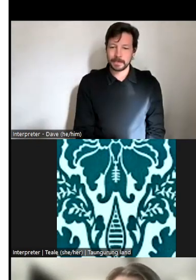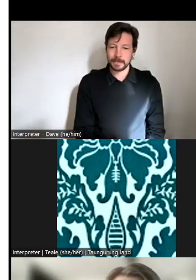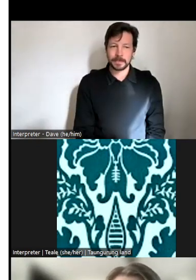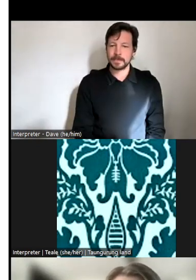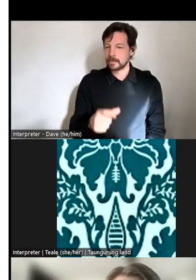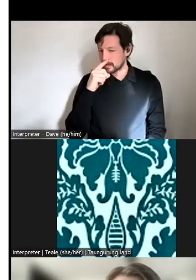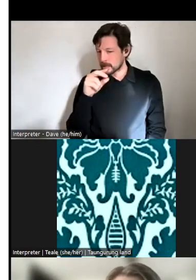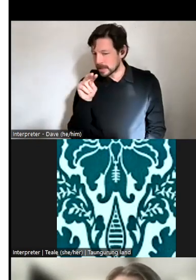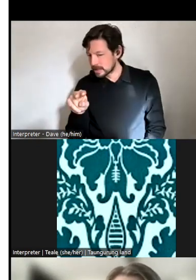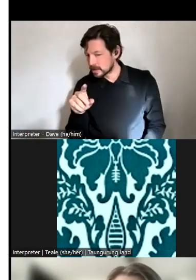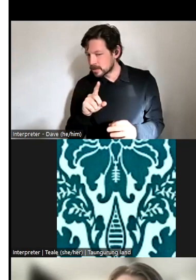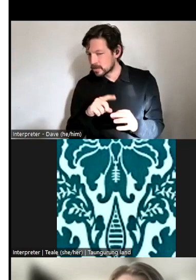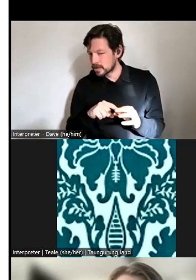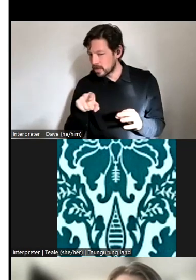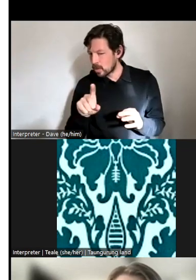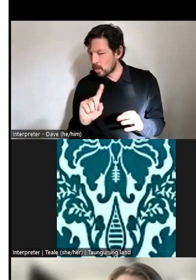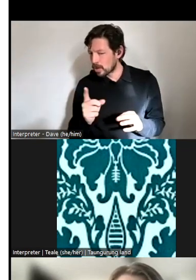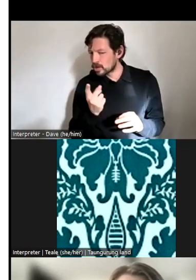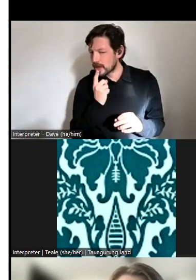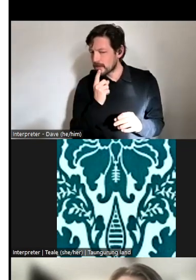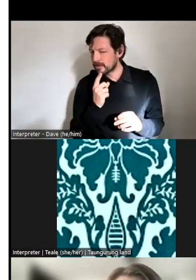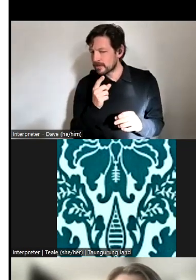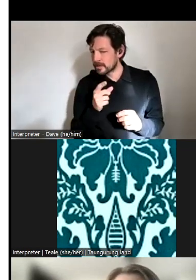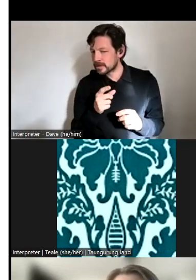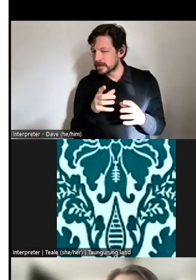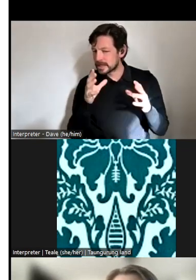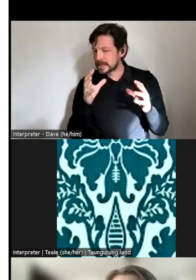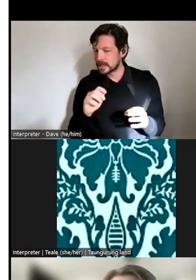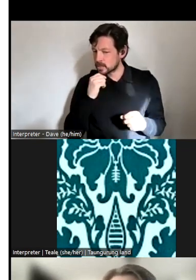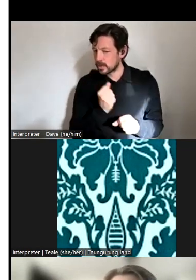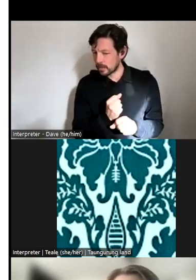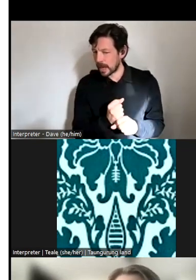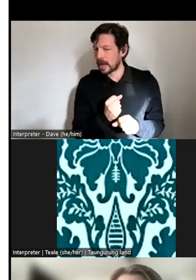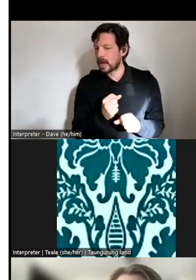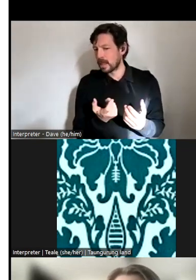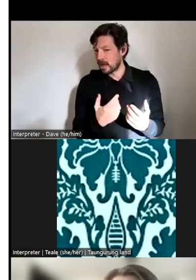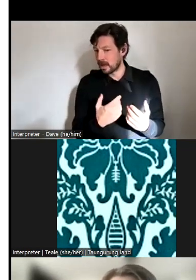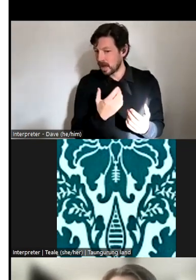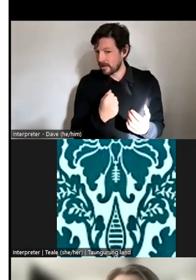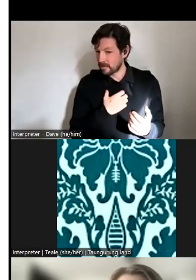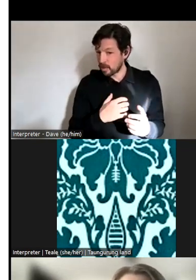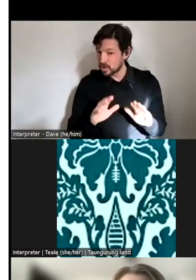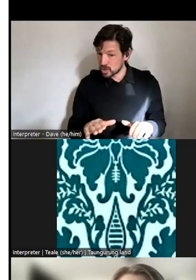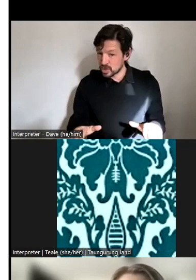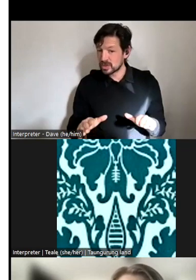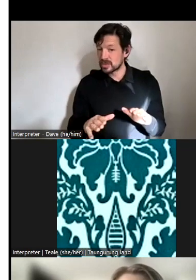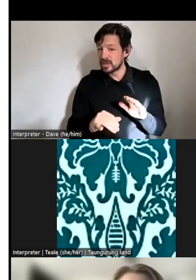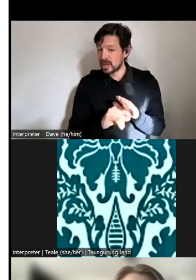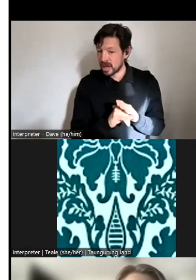It says, what kind of decisions might be made after genetic testing? Is it whether to have more children identification of other diseases and future management?